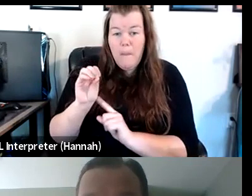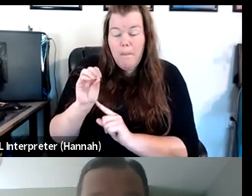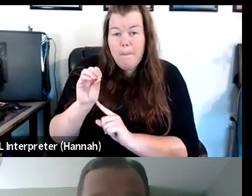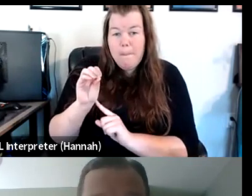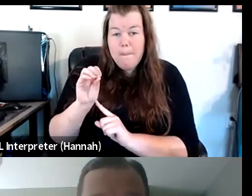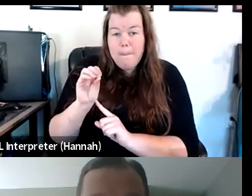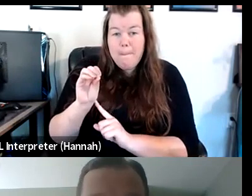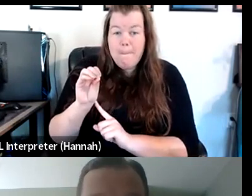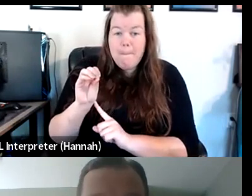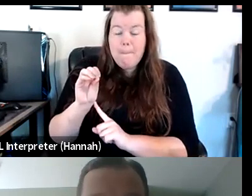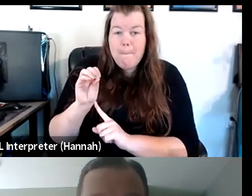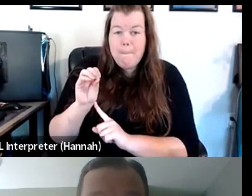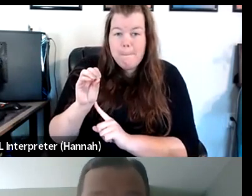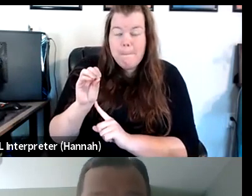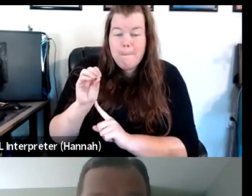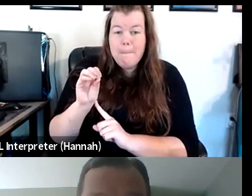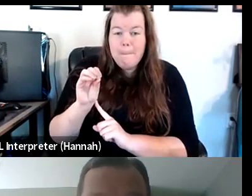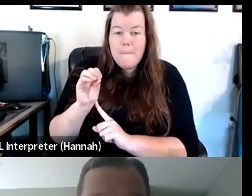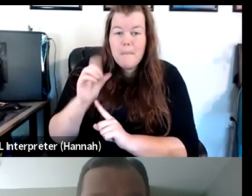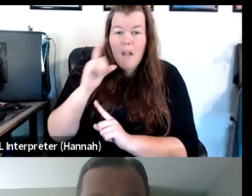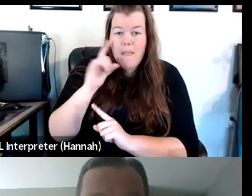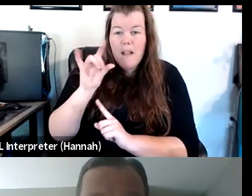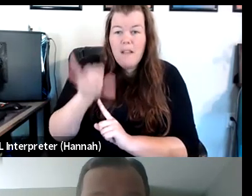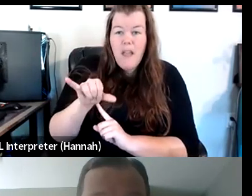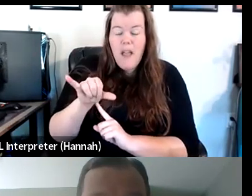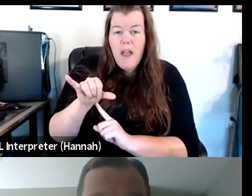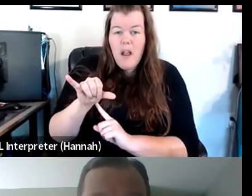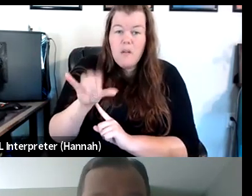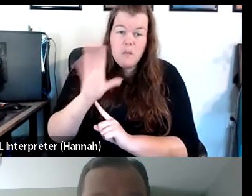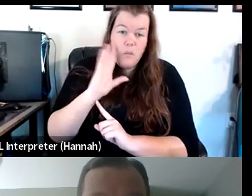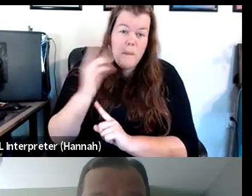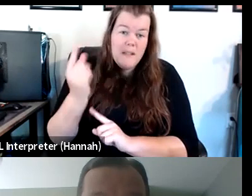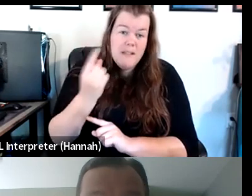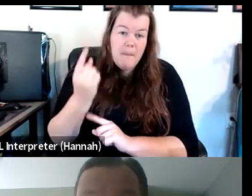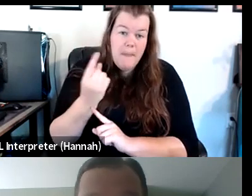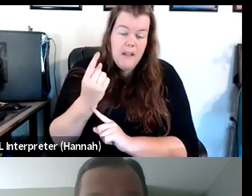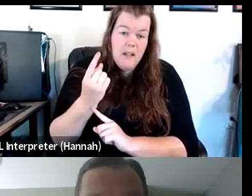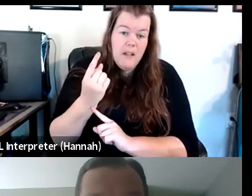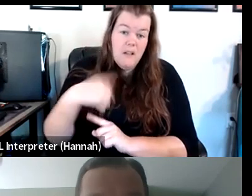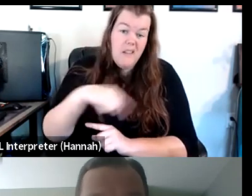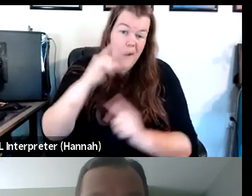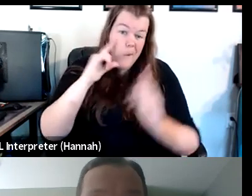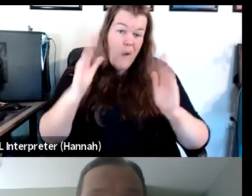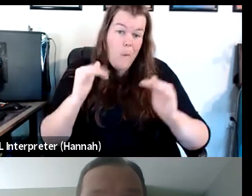yeah I think that's going to be uh something that we uh hope to see further growth with